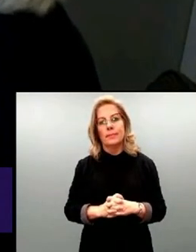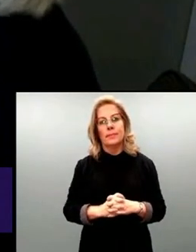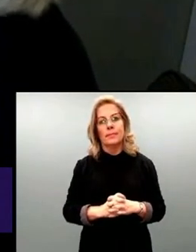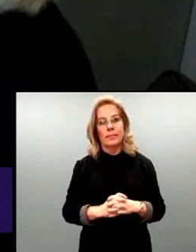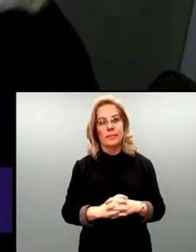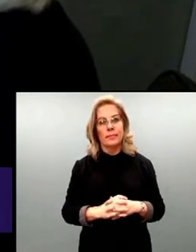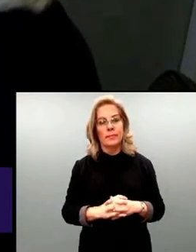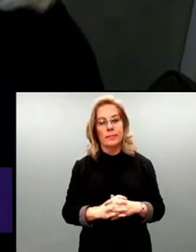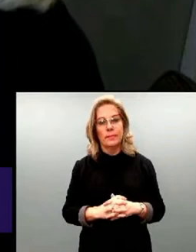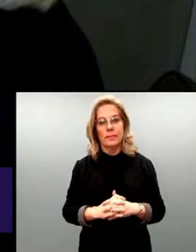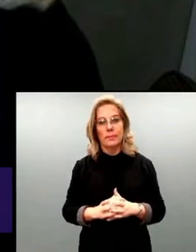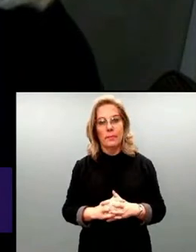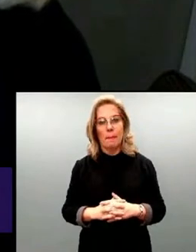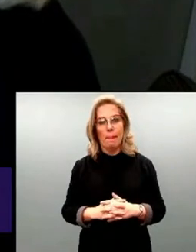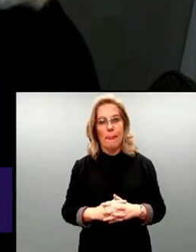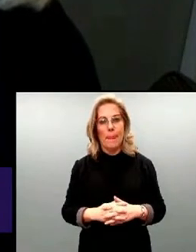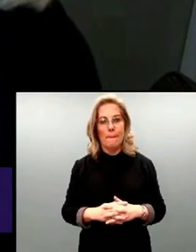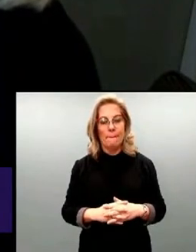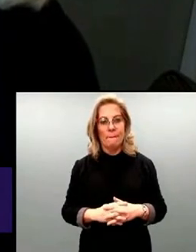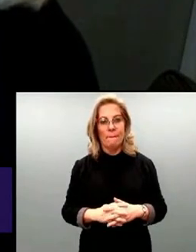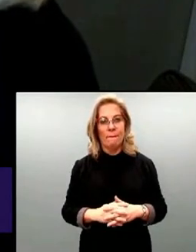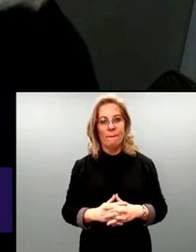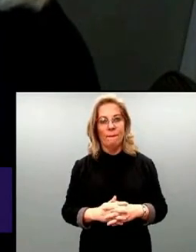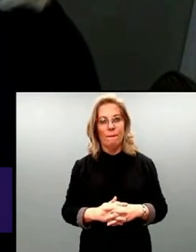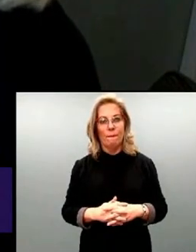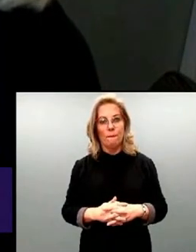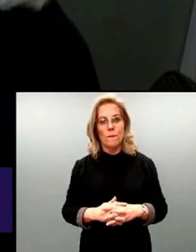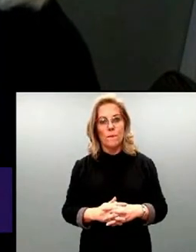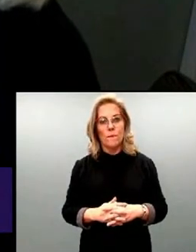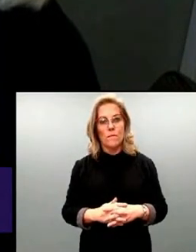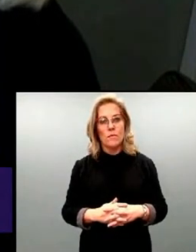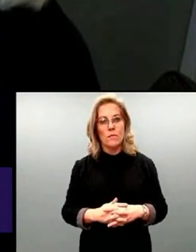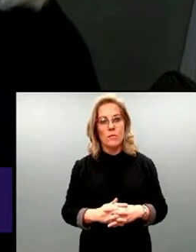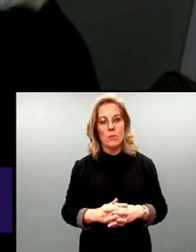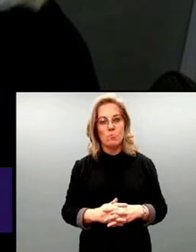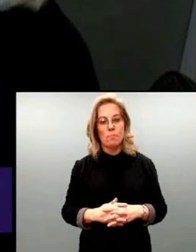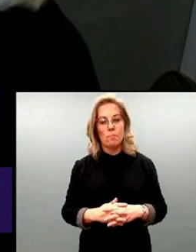A few years ago, I was working in Alice Springs in a detention centre - in a prison